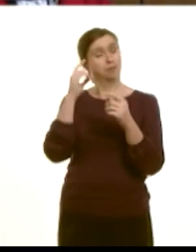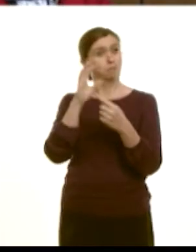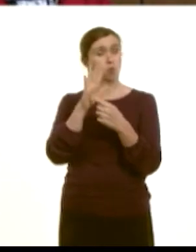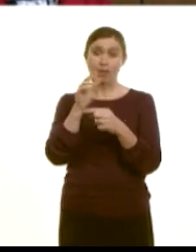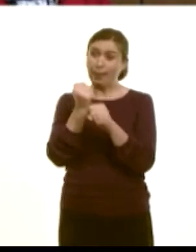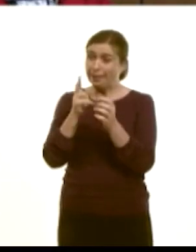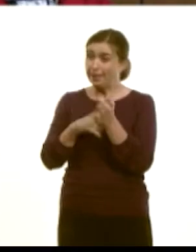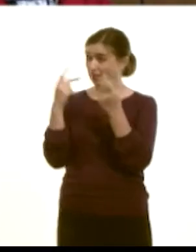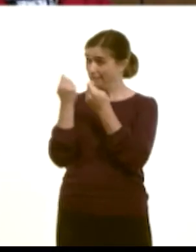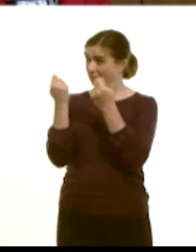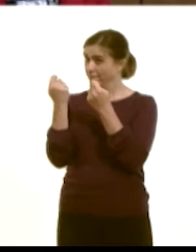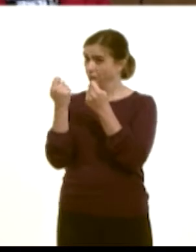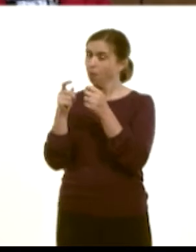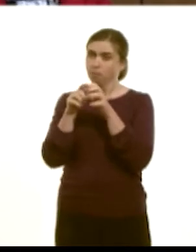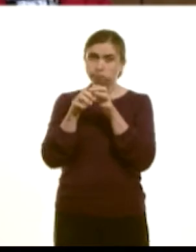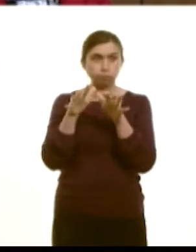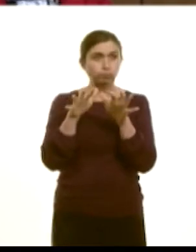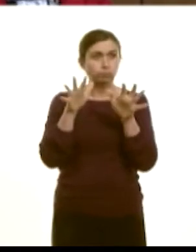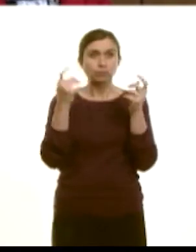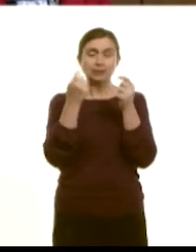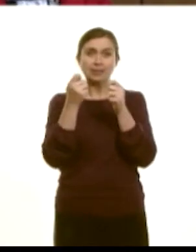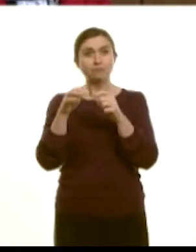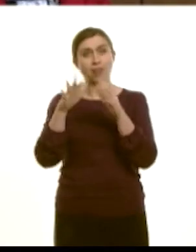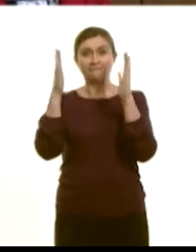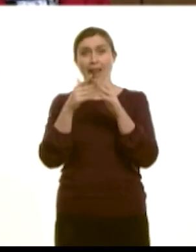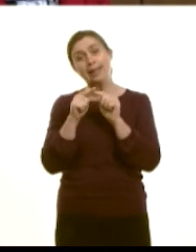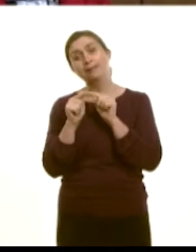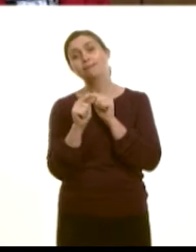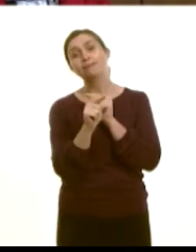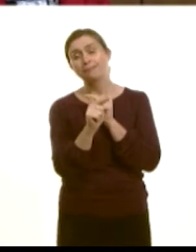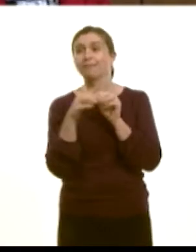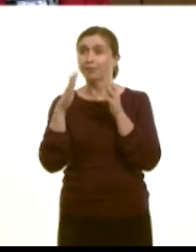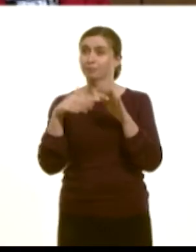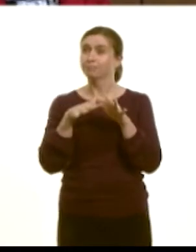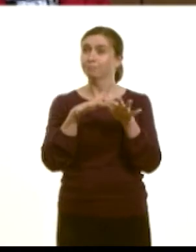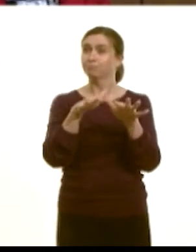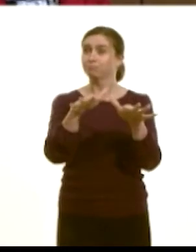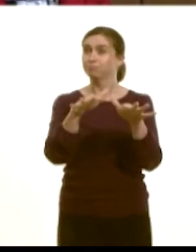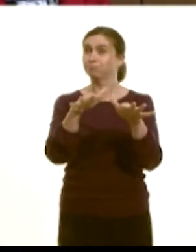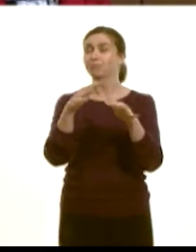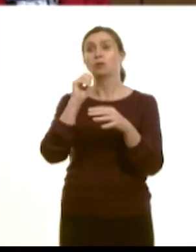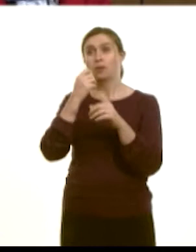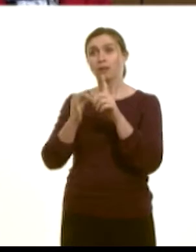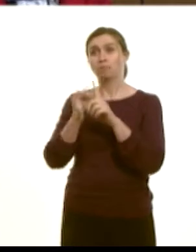in Neath, further down the valley. We are supporting Neath to establish a business improvement district, which will be important